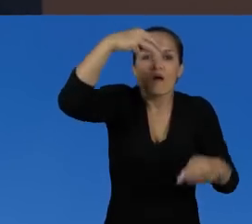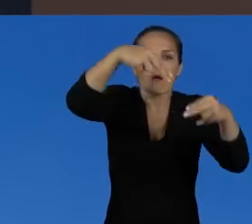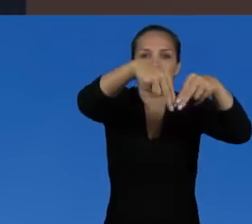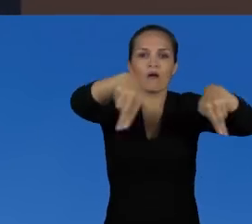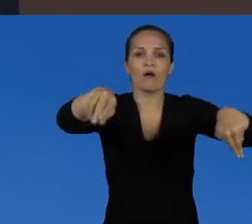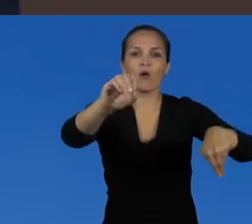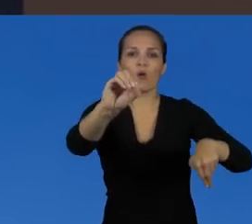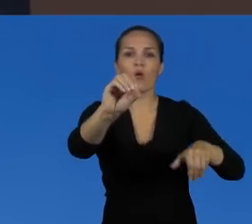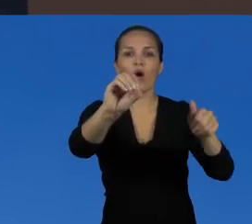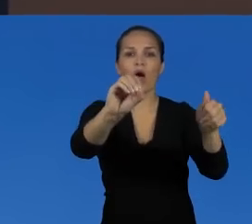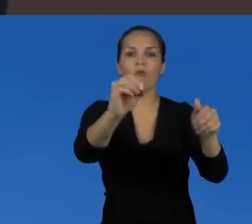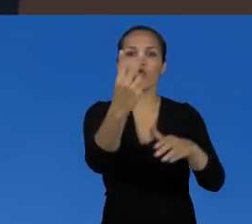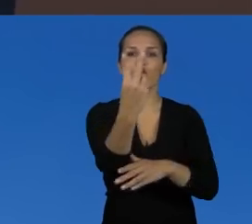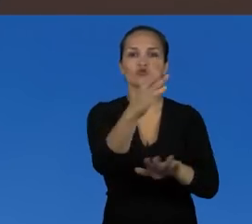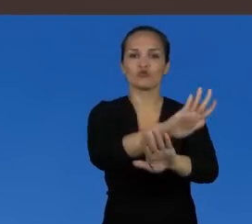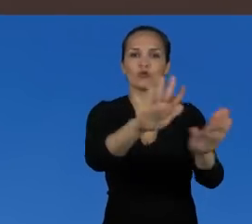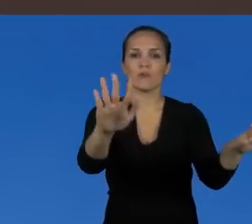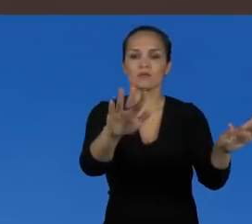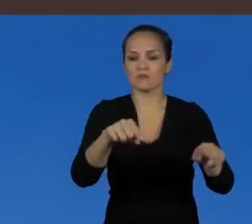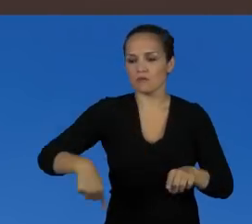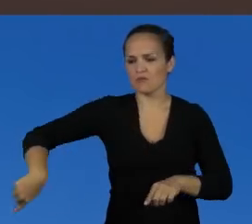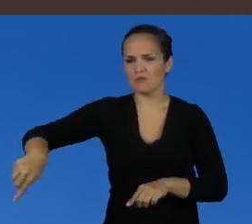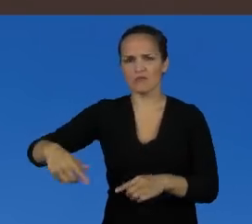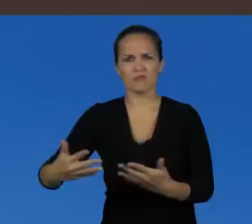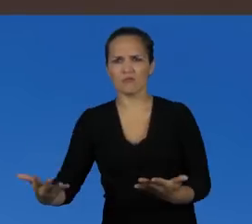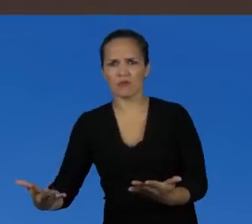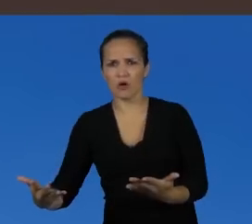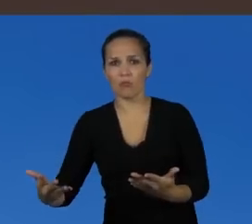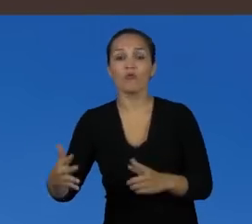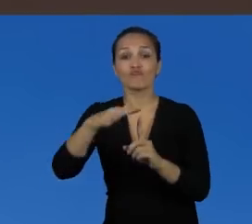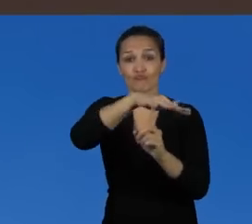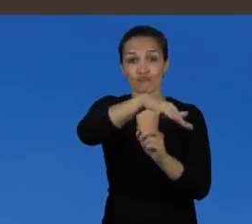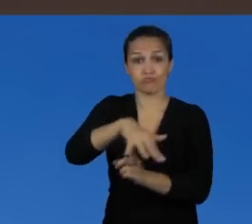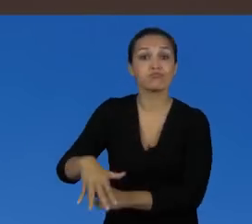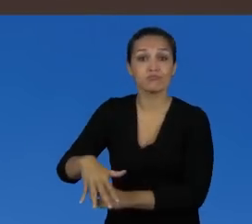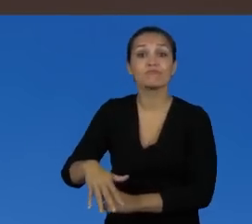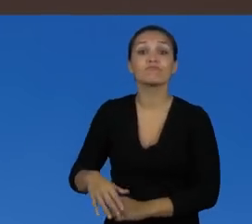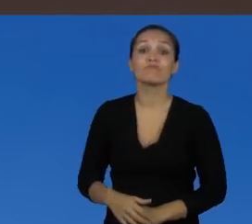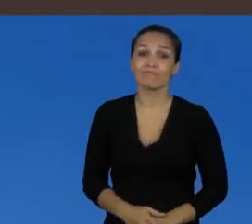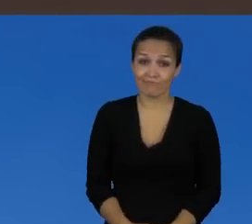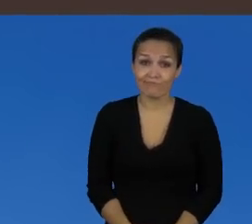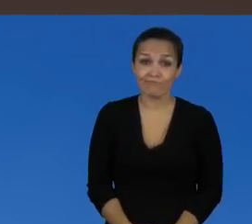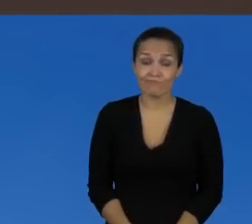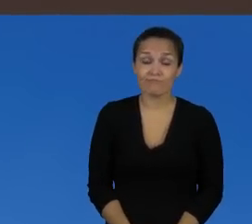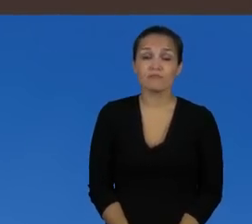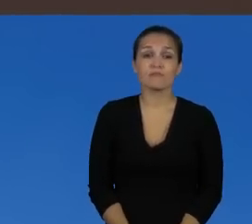as if it were only binary is an oppressive society.